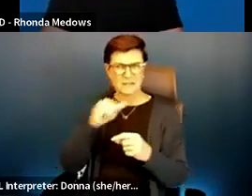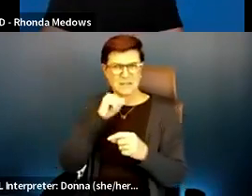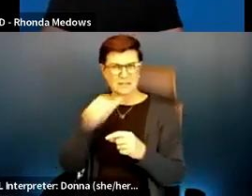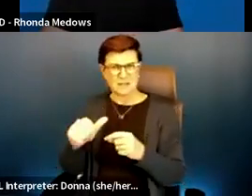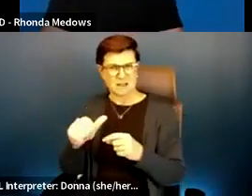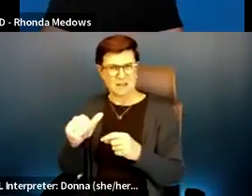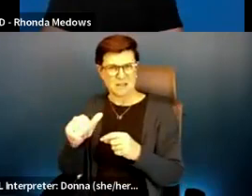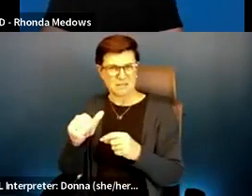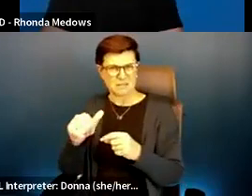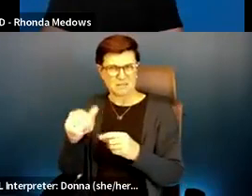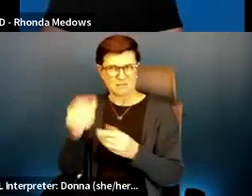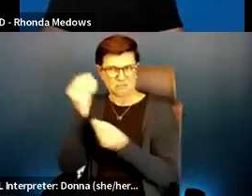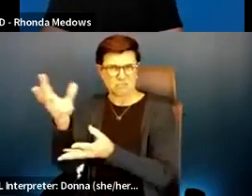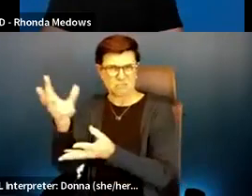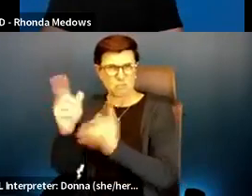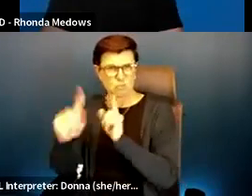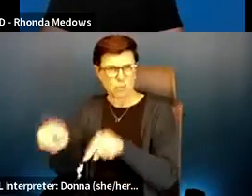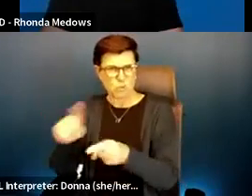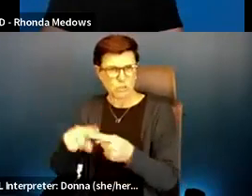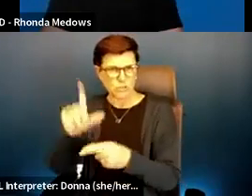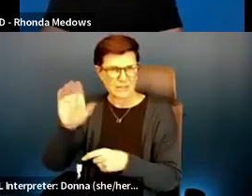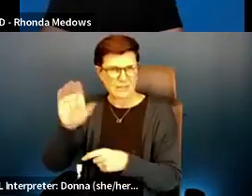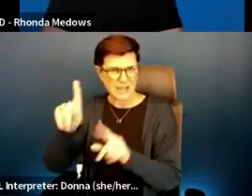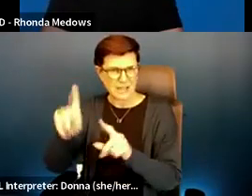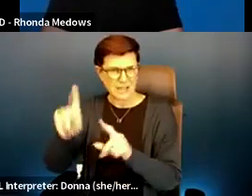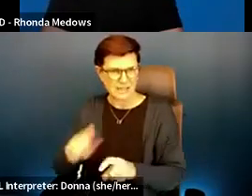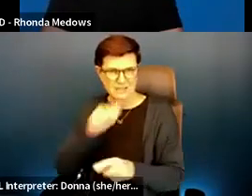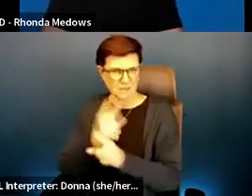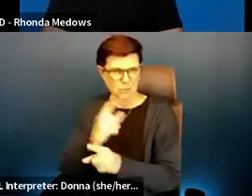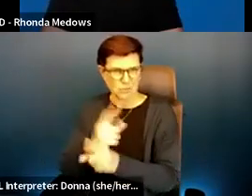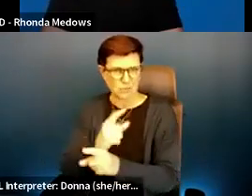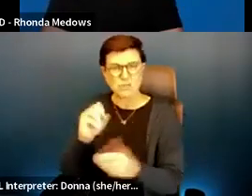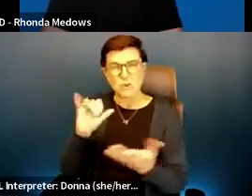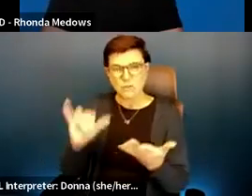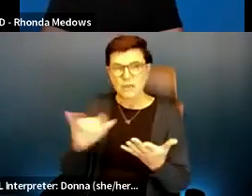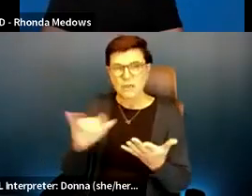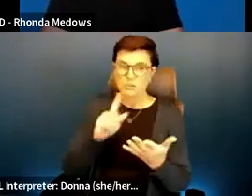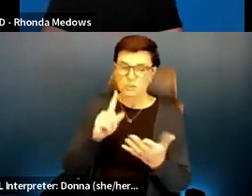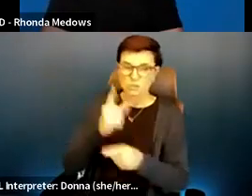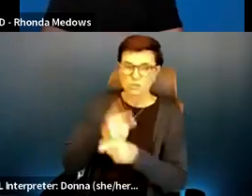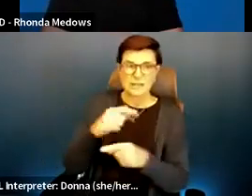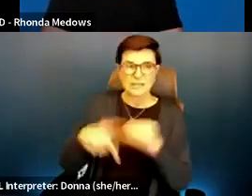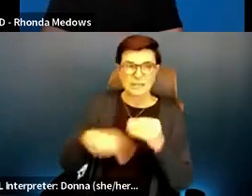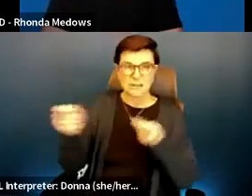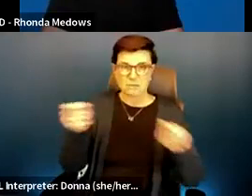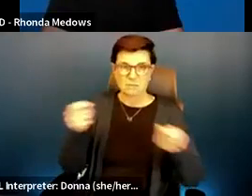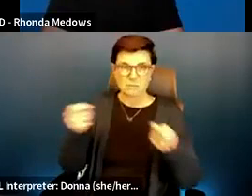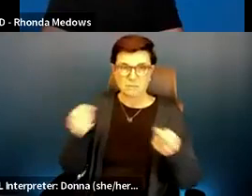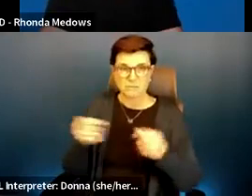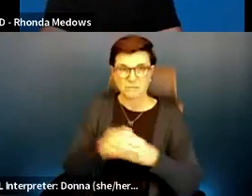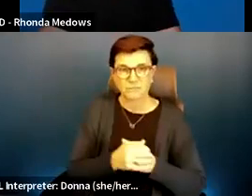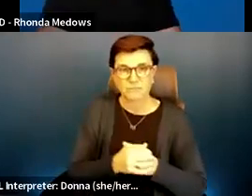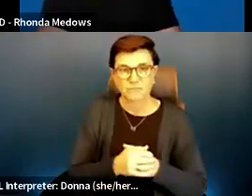And so that is very much related to the governance. So Josh, I know you teach this. I know you know this.